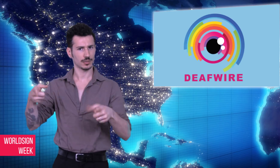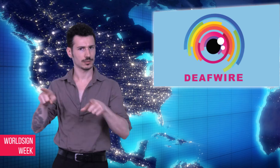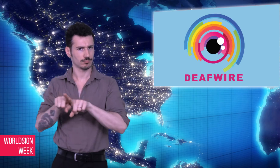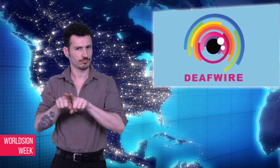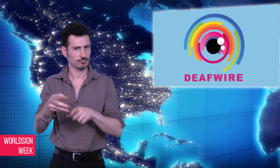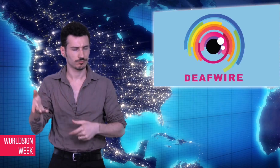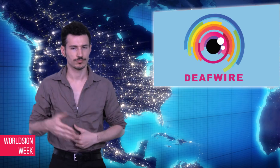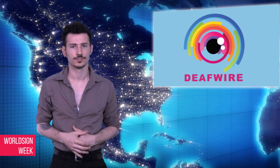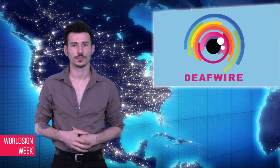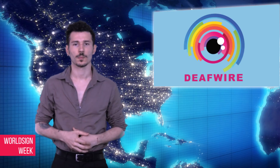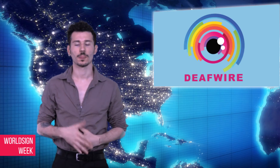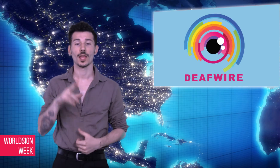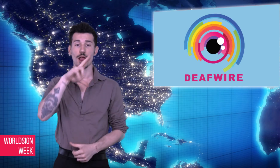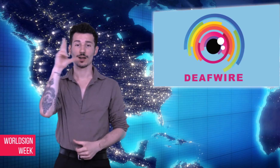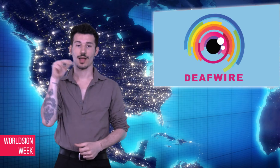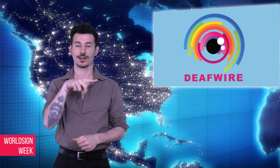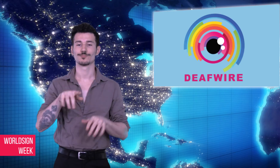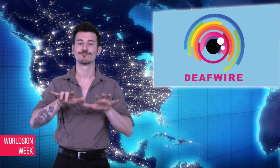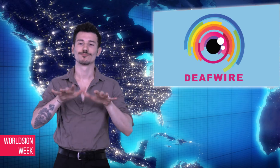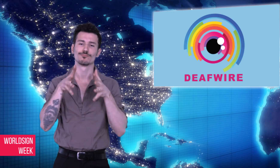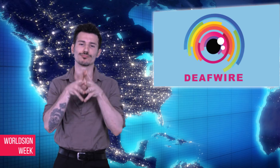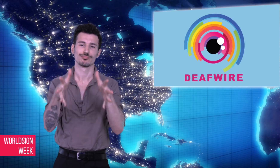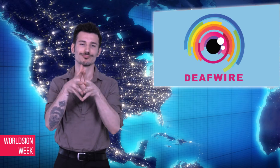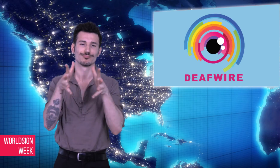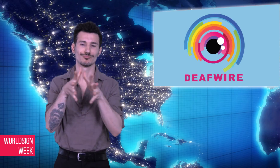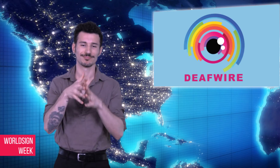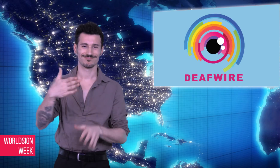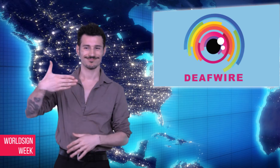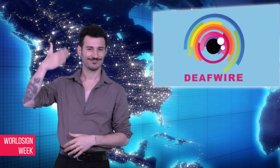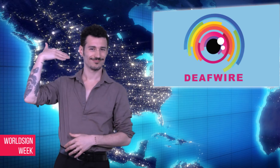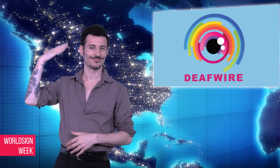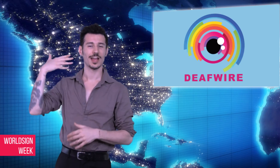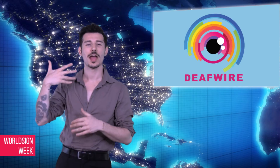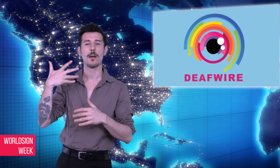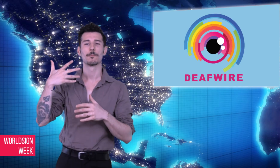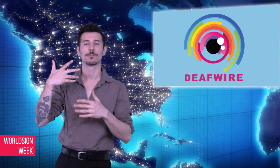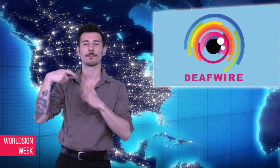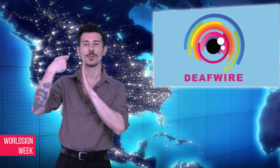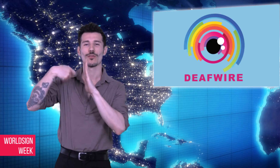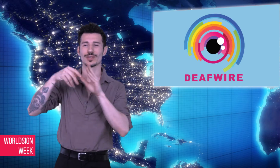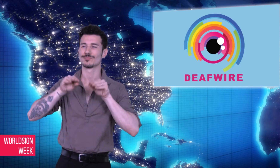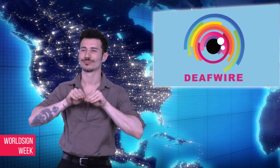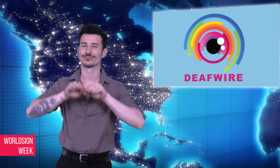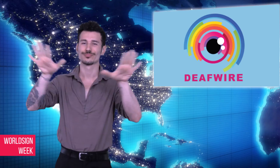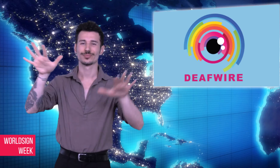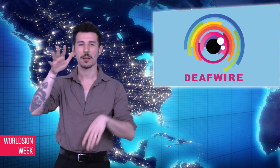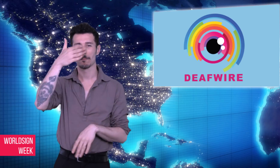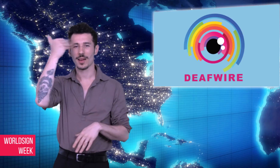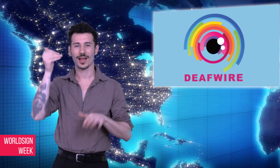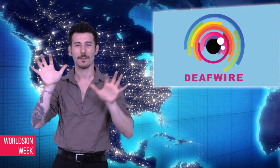left the film showing of Black Panther because it was not captioned.